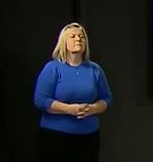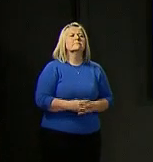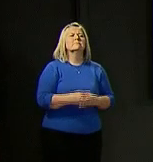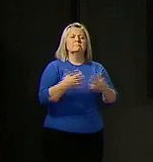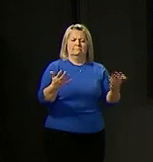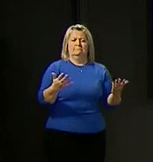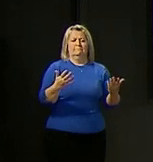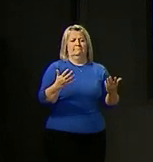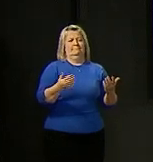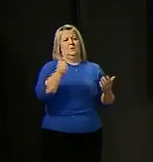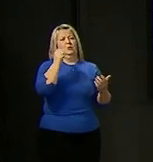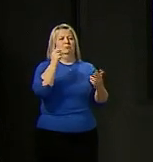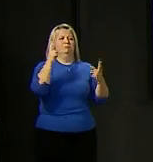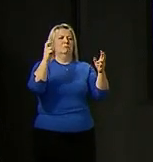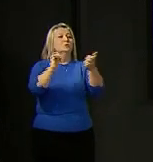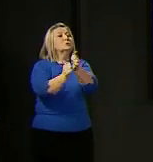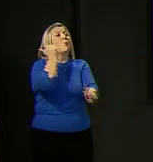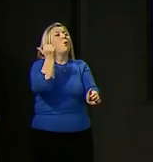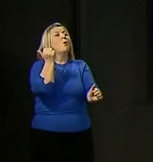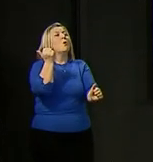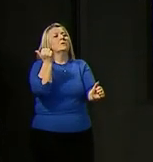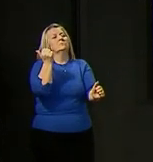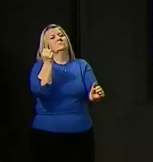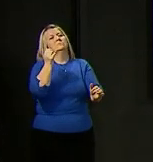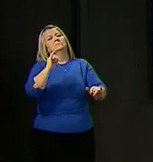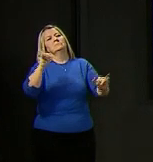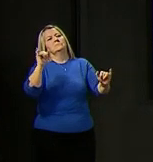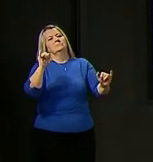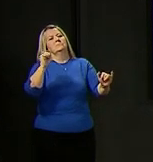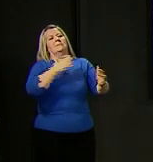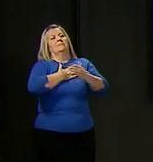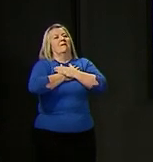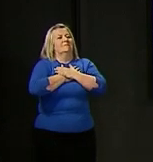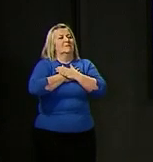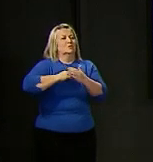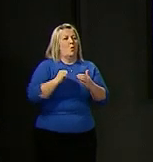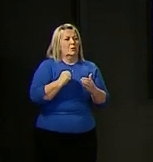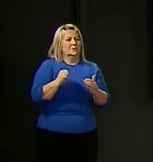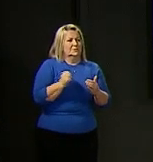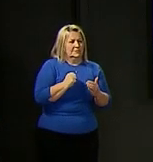huge part in Scottish life and for Some it's big business and with that in